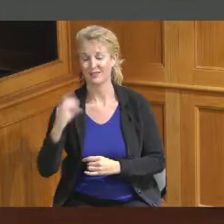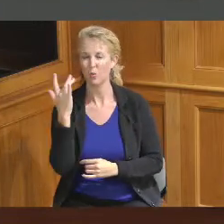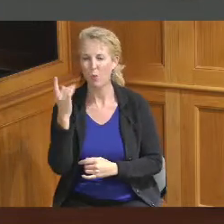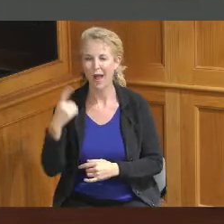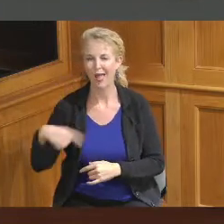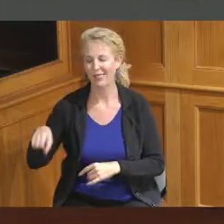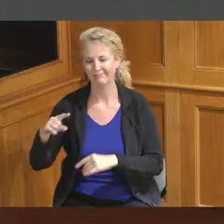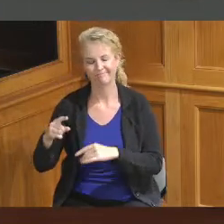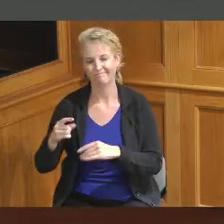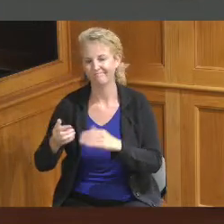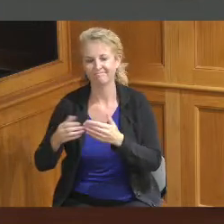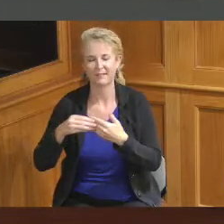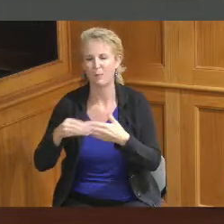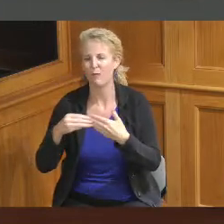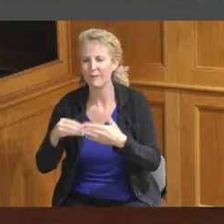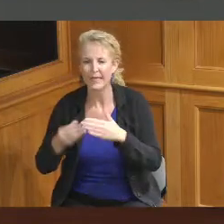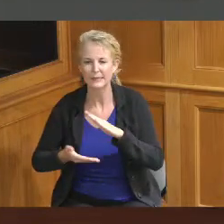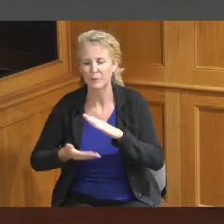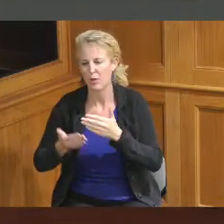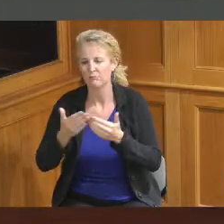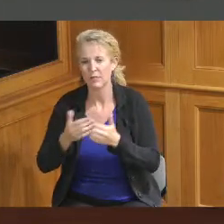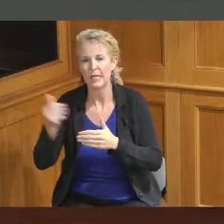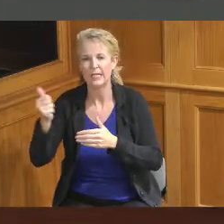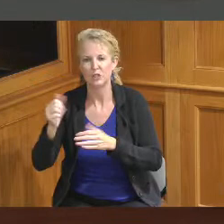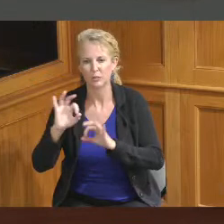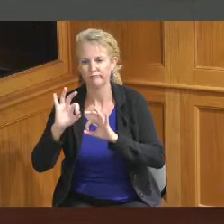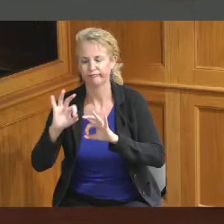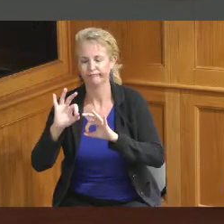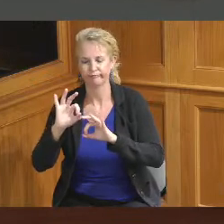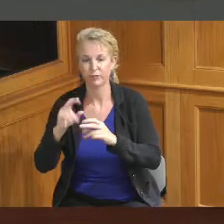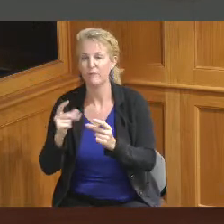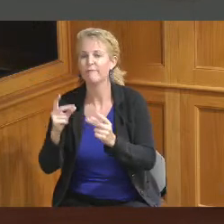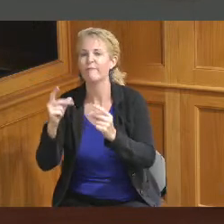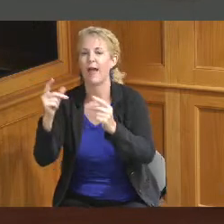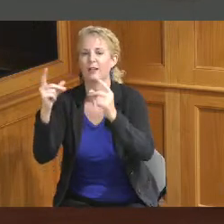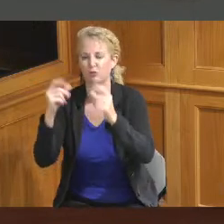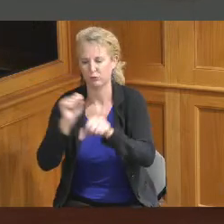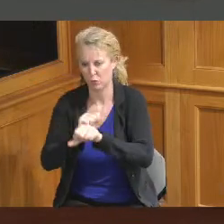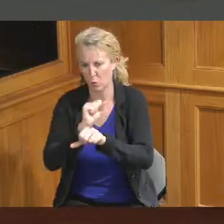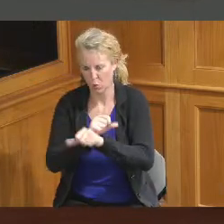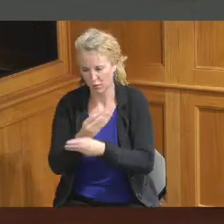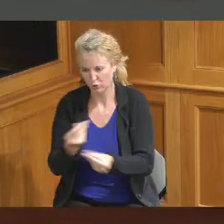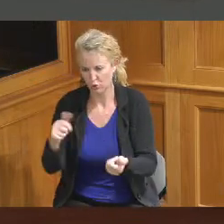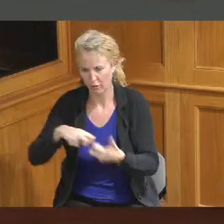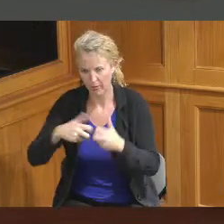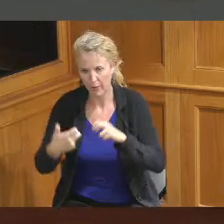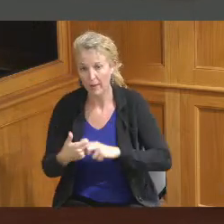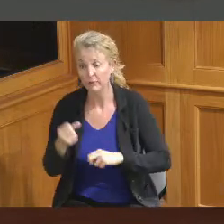draw these dollars down more nimbly quicker and get them out the door quicker but I will turn it